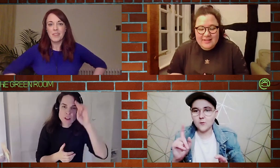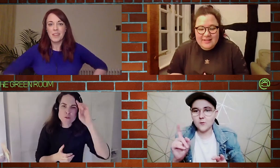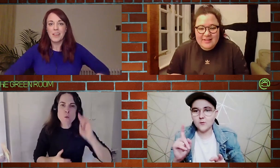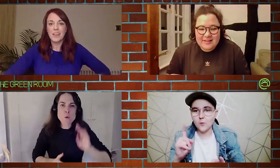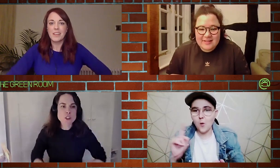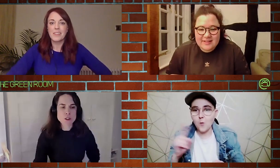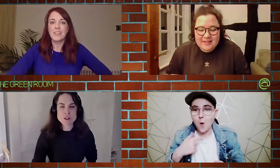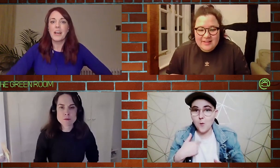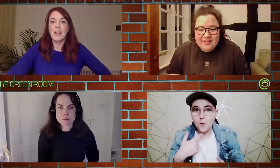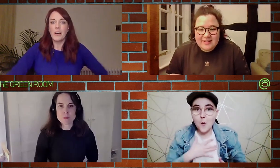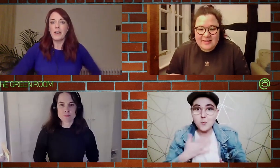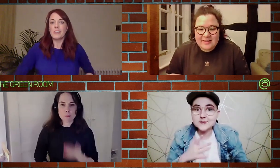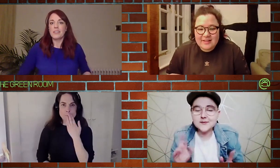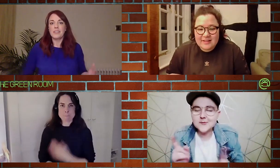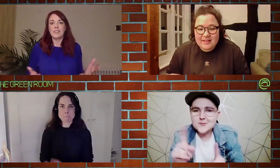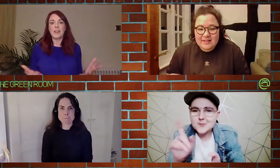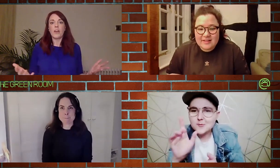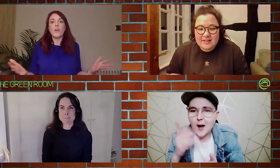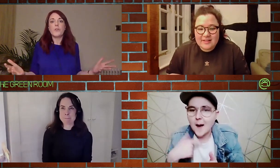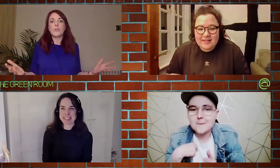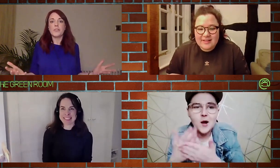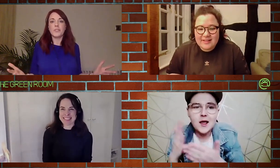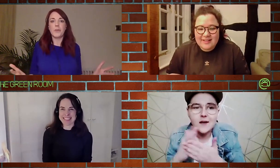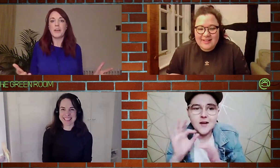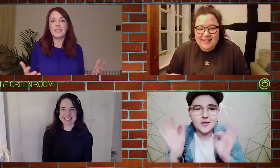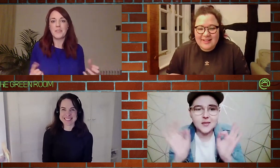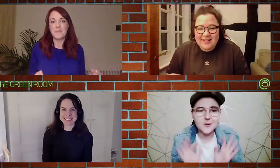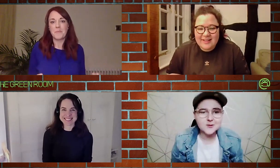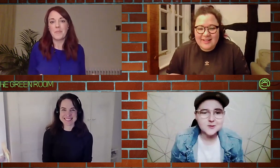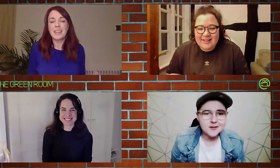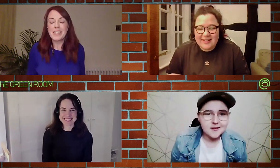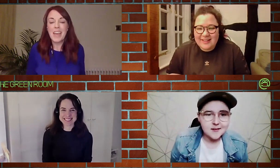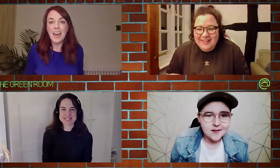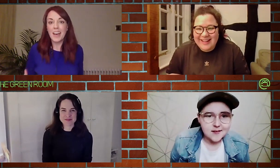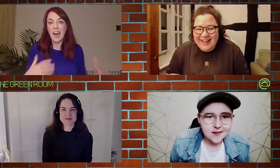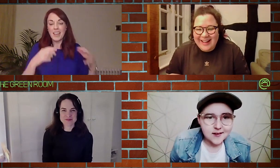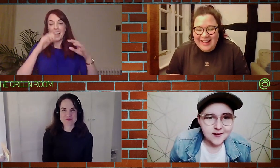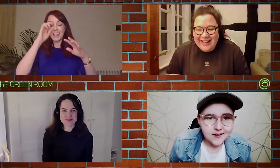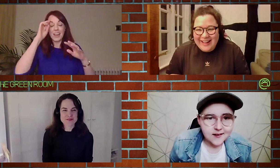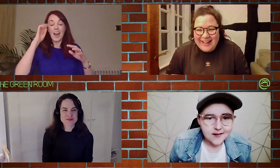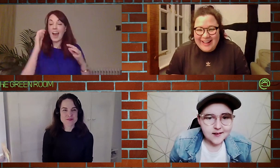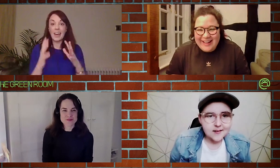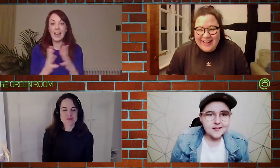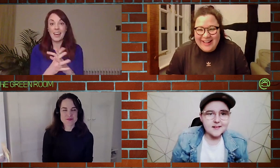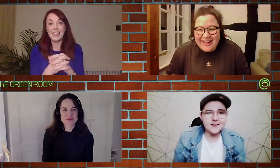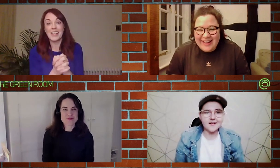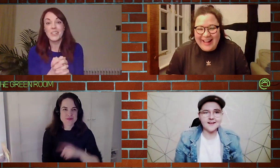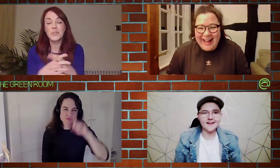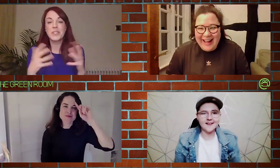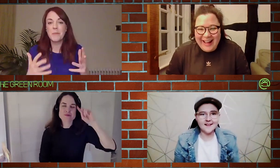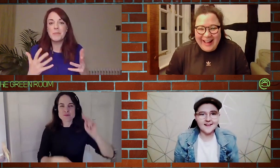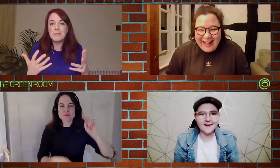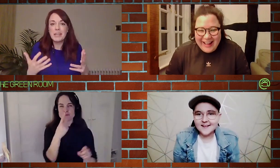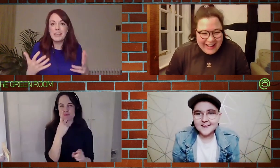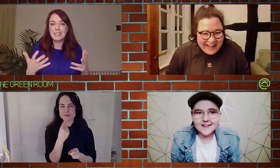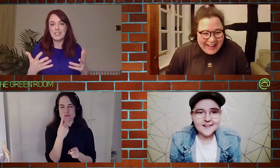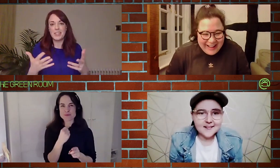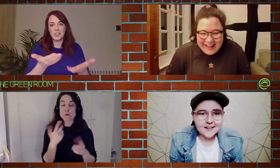Like who? I dont really understand that can you just clarify what you are looking for? JB: Yes, I can. So somebody made a decision